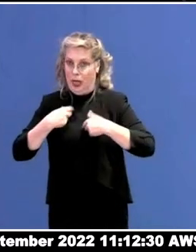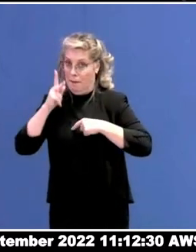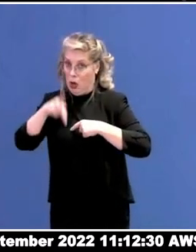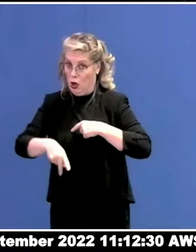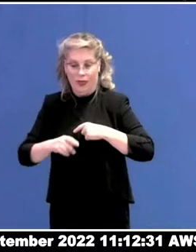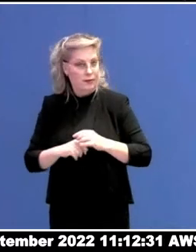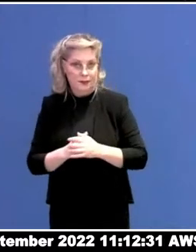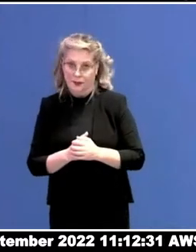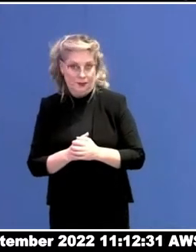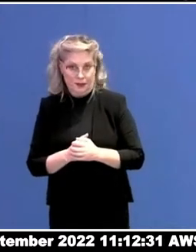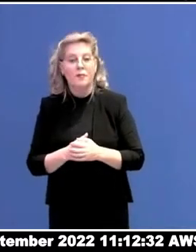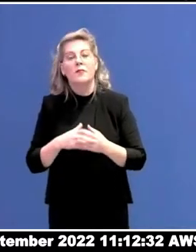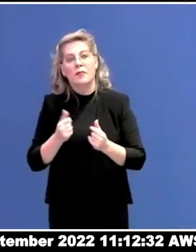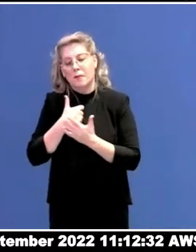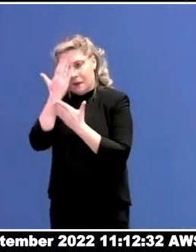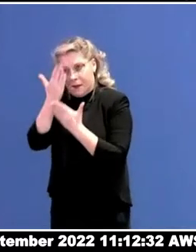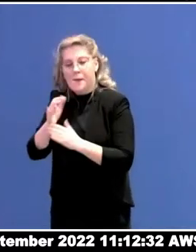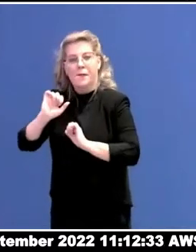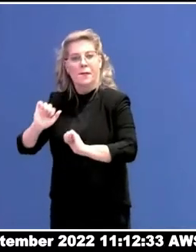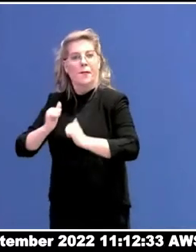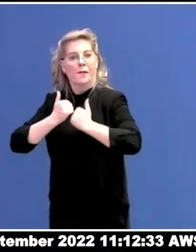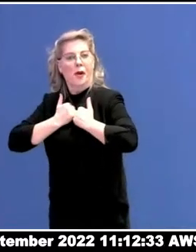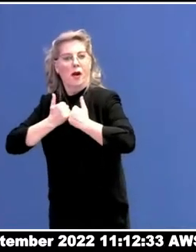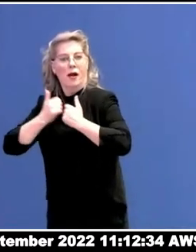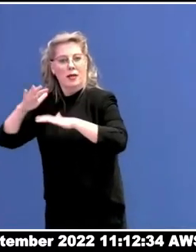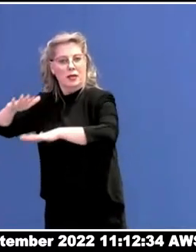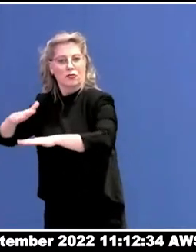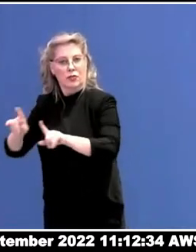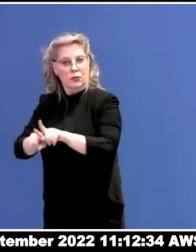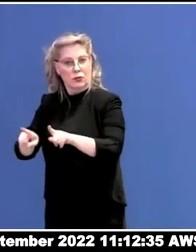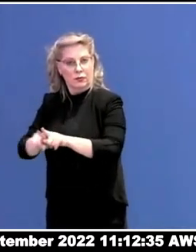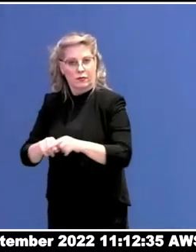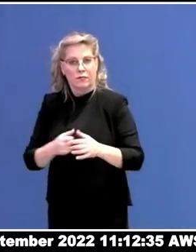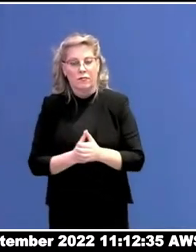I would also like to pay homage and respect to a person who I have grown so much